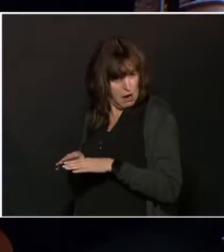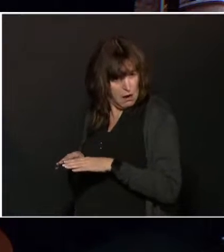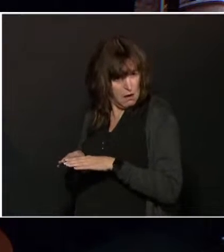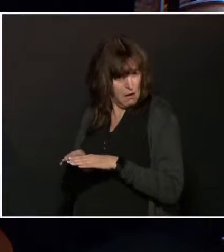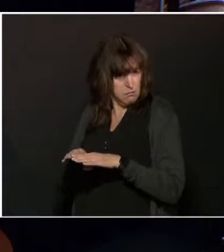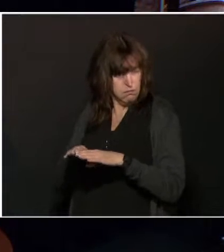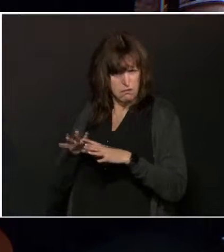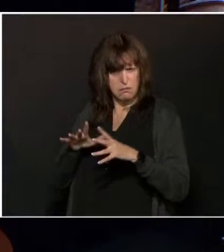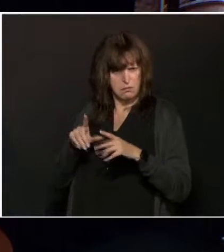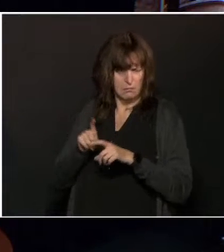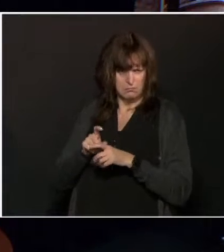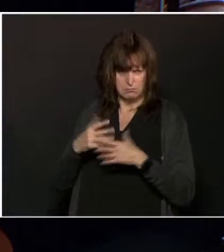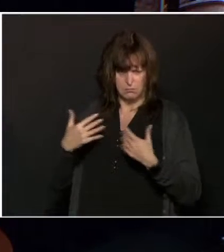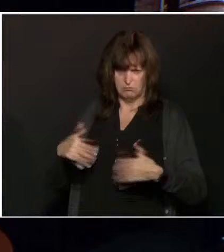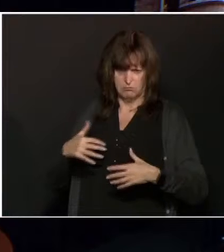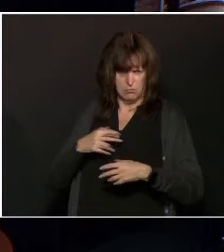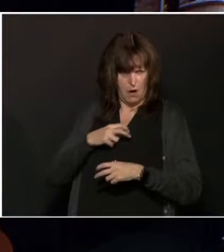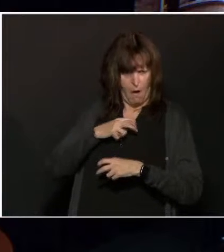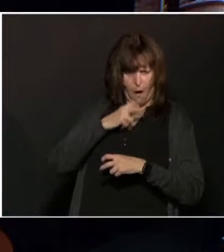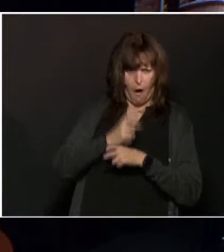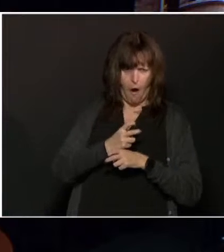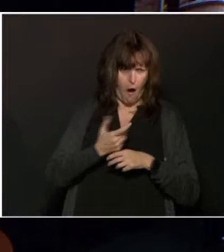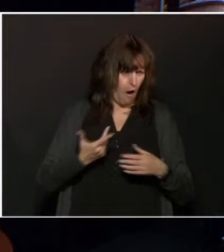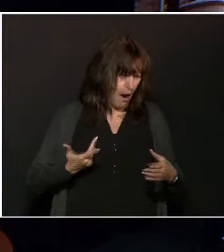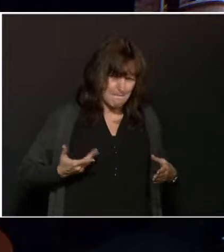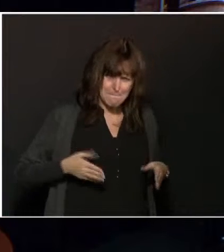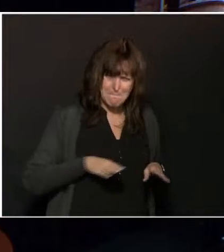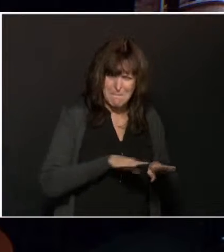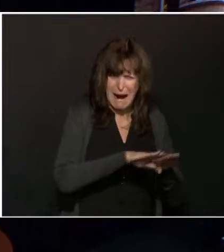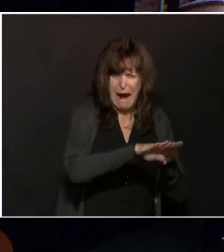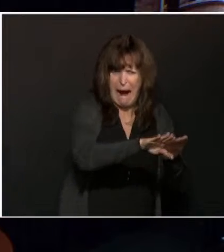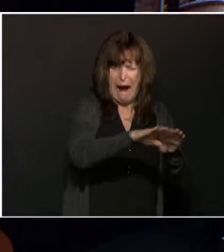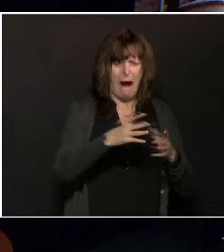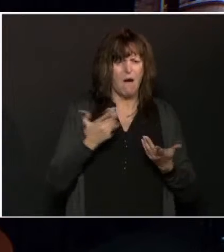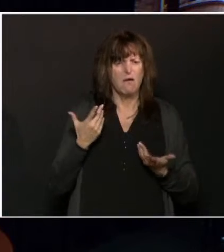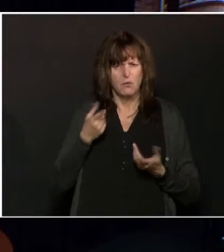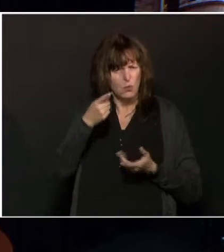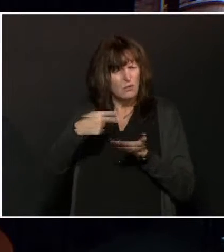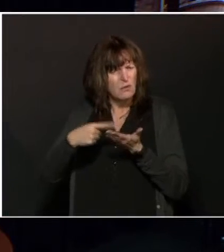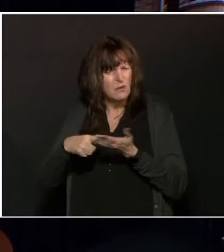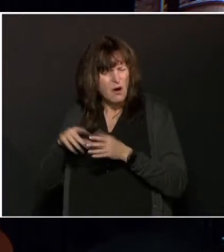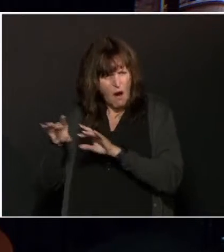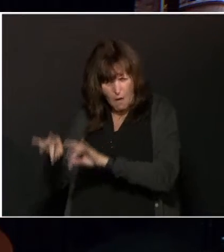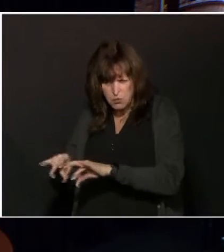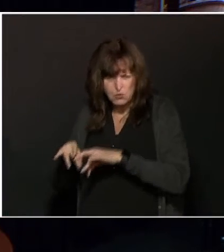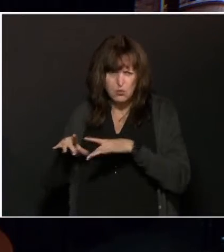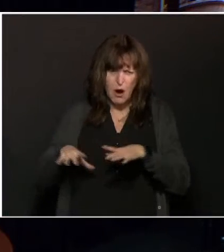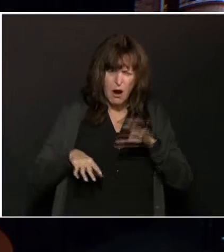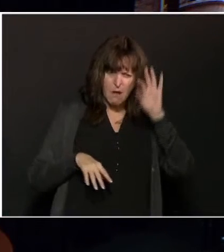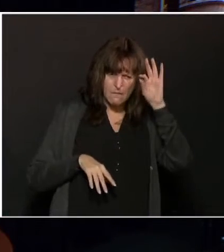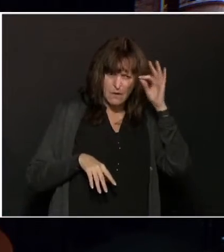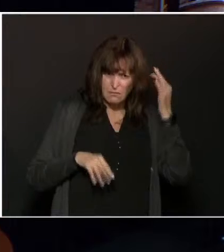ACROSS TELLS YOU WHERE WE ARE IN ONTARIO RIGHT NOW ACROSS TELLS YOU WHERE WE ARE IN ONTARIO RIGHT ACROSS TELLS YOU WHERE WE ARE IN ONTARIO RIGHT NOW ONTARIO RIGHT NOW TO GO TO 133 CASES